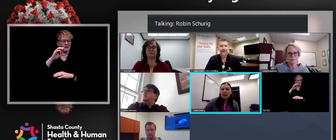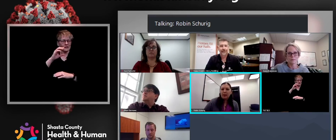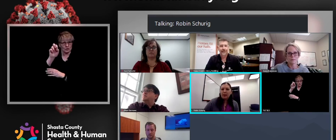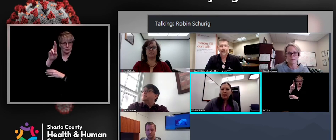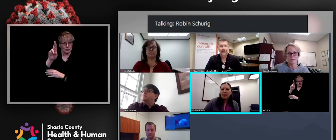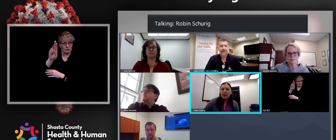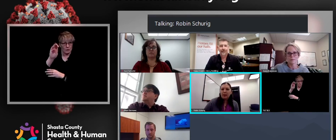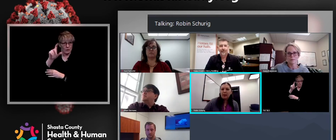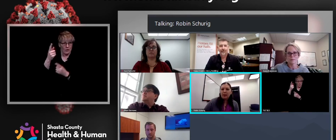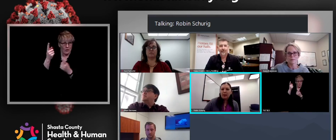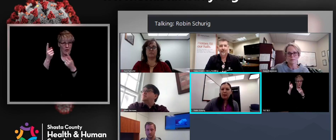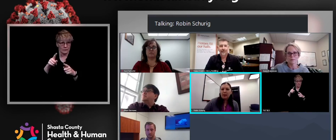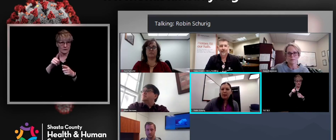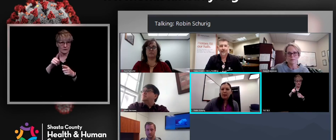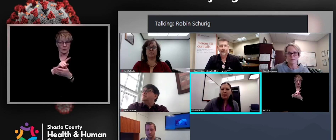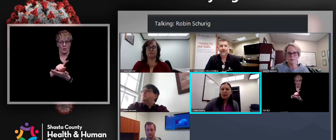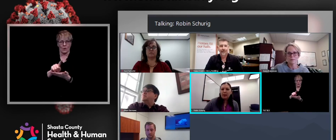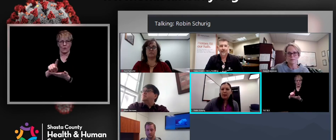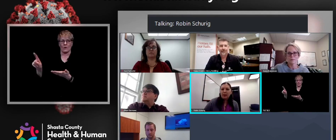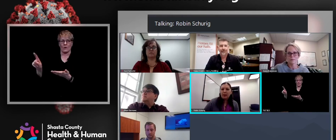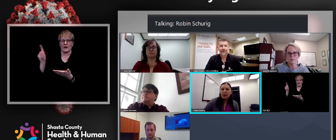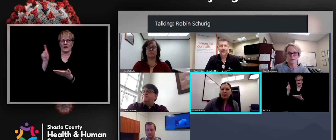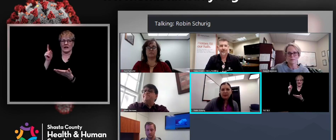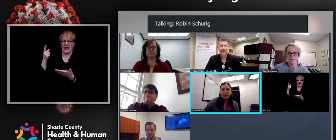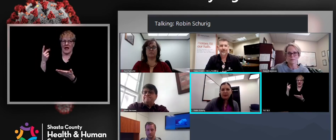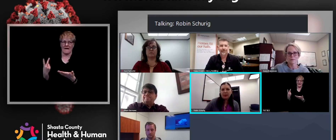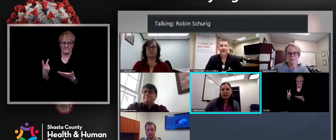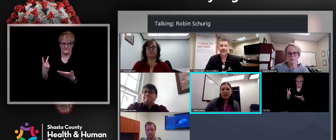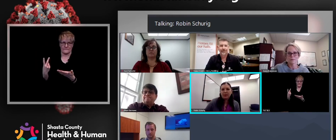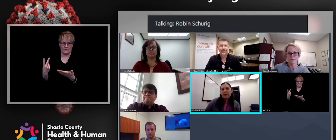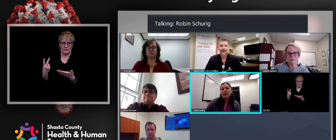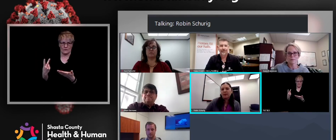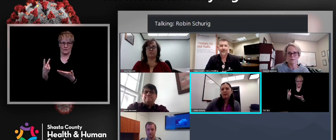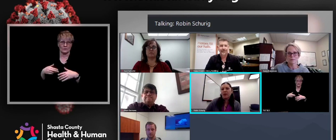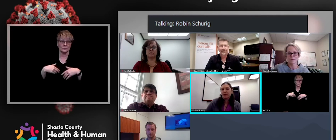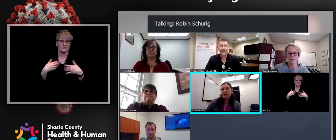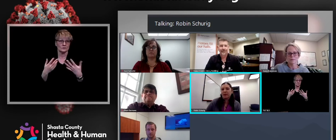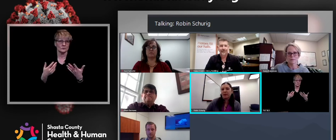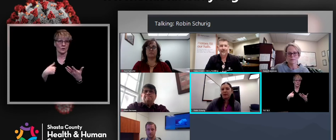see a surge from that. So hopefully that will not impact our numbers going forward. And I hopefully